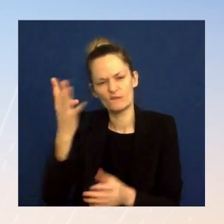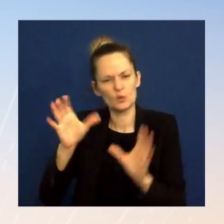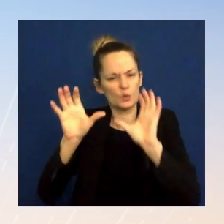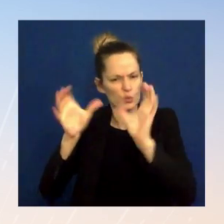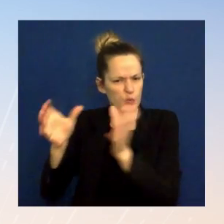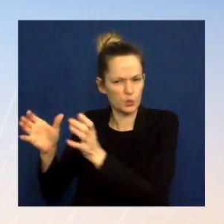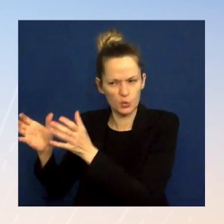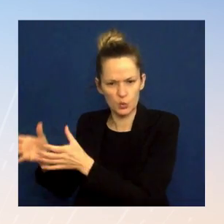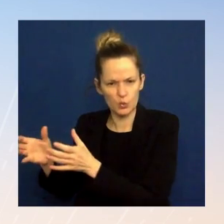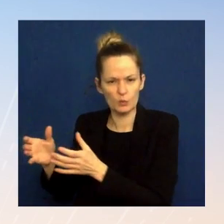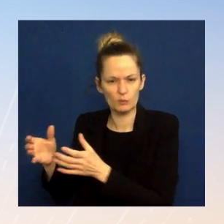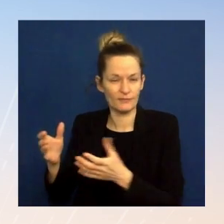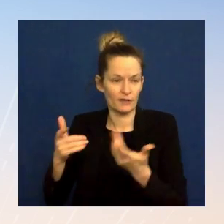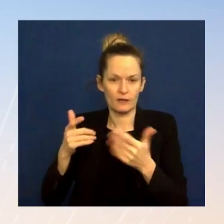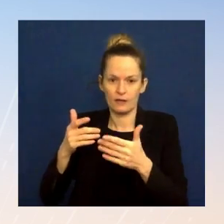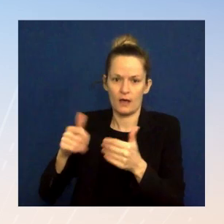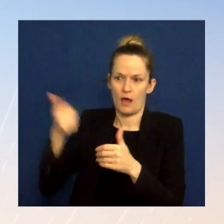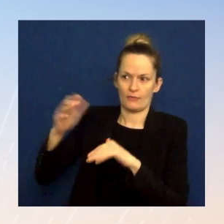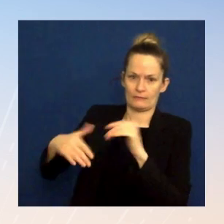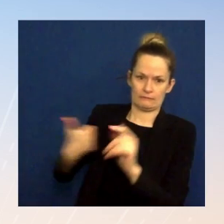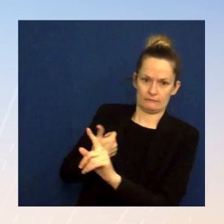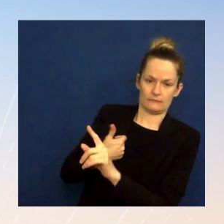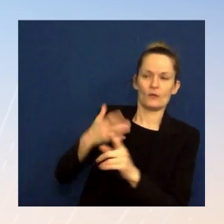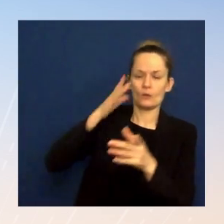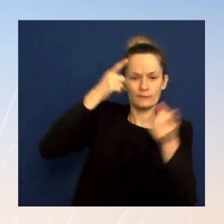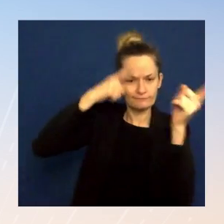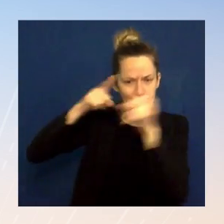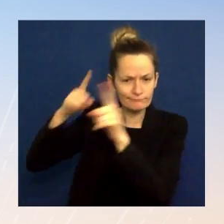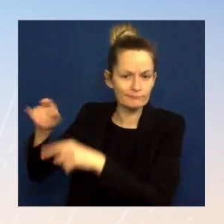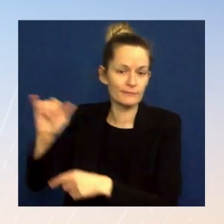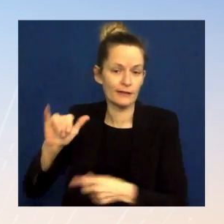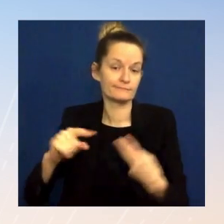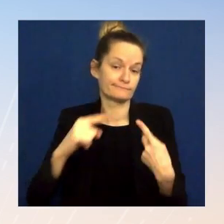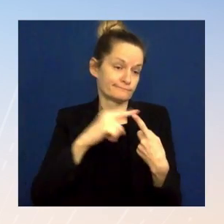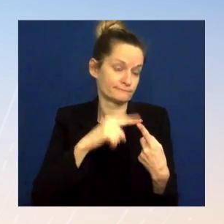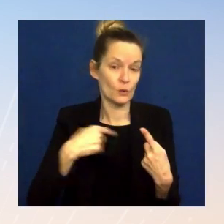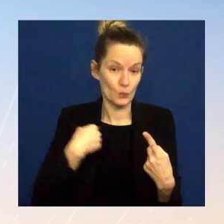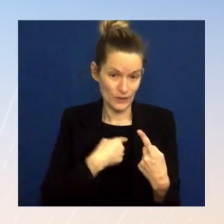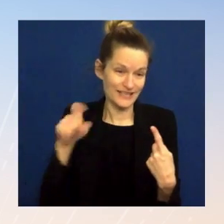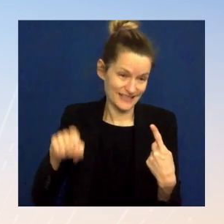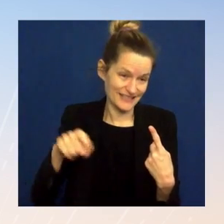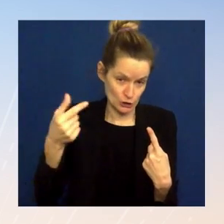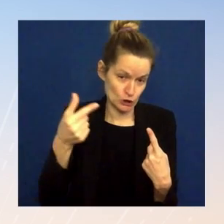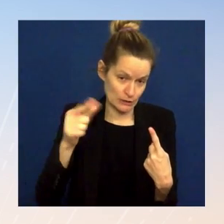So, first, we do need the G20 to ultimately, as I said at the top, cement progress at the end of the day